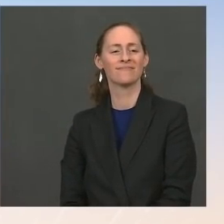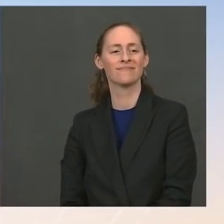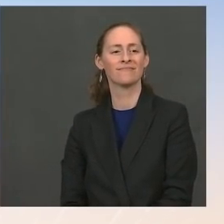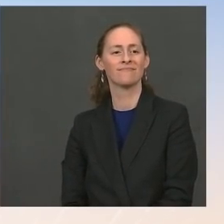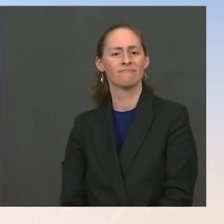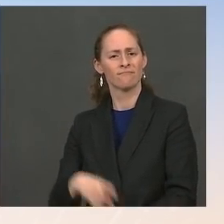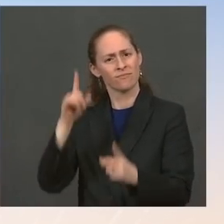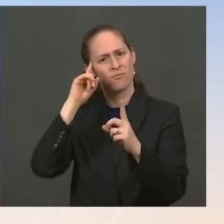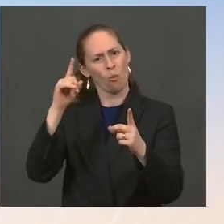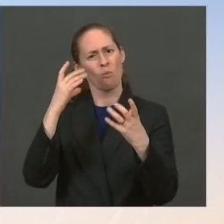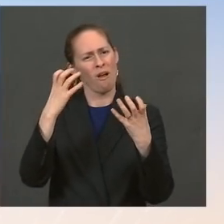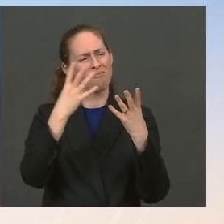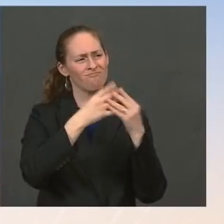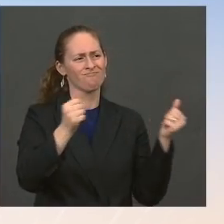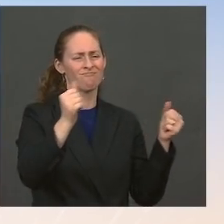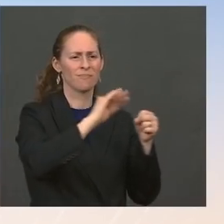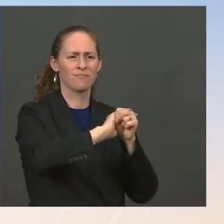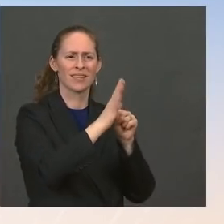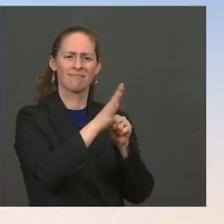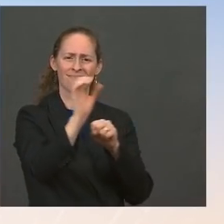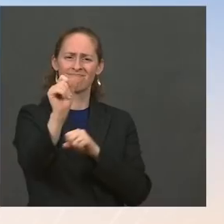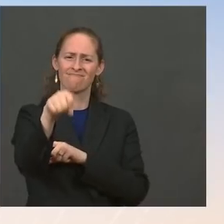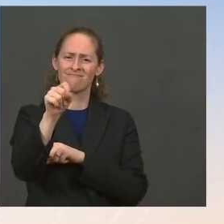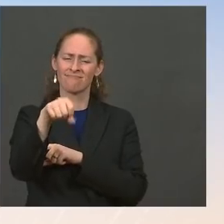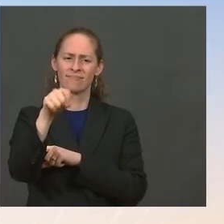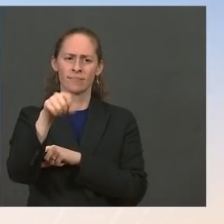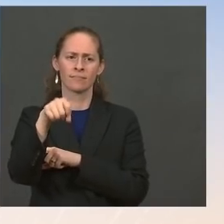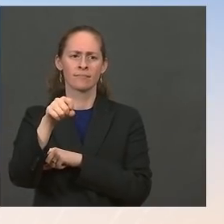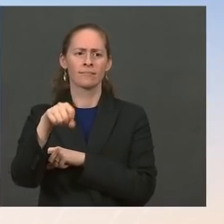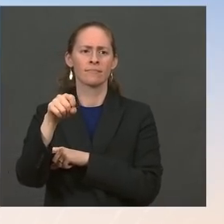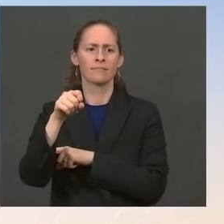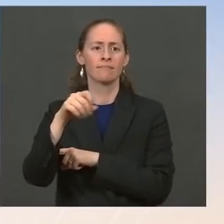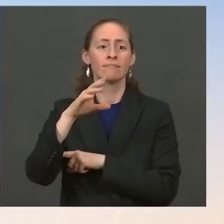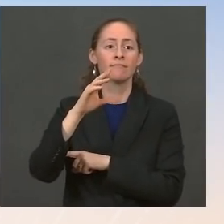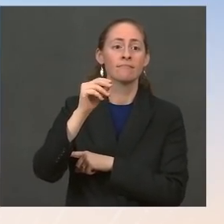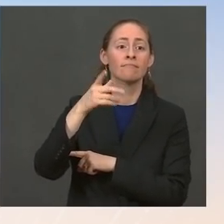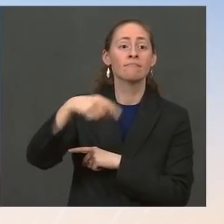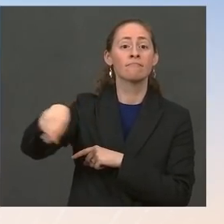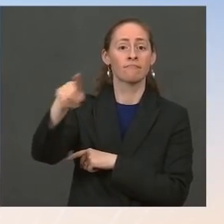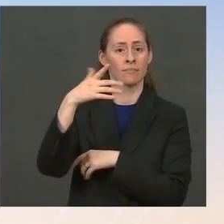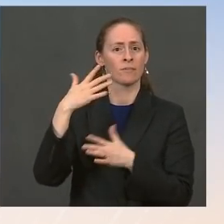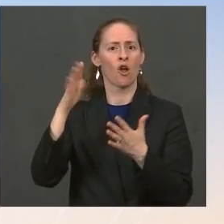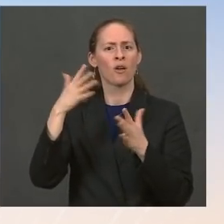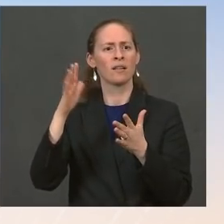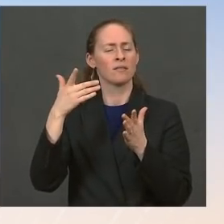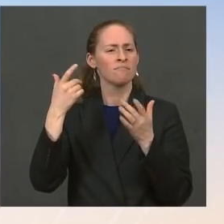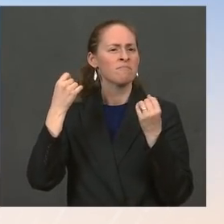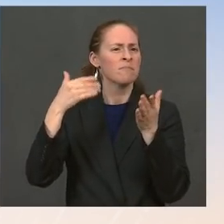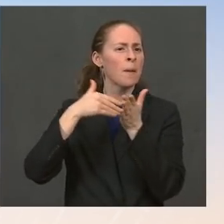We also have taken actions like securing 10 million Pfizer and 3 million Merck antiviral pills. So, the American people should know